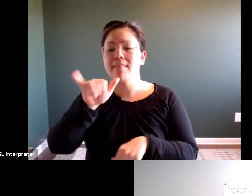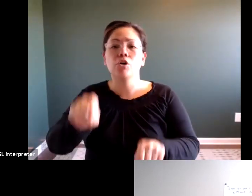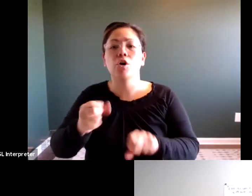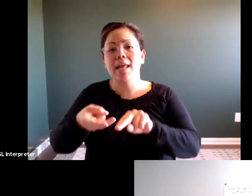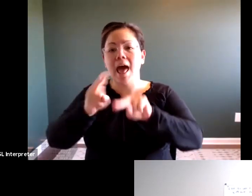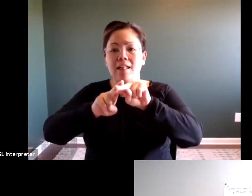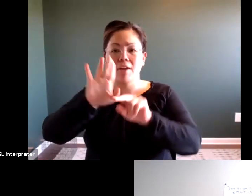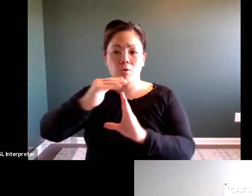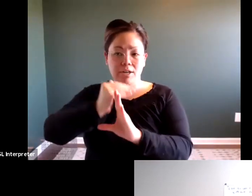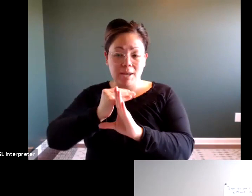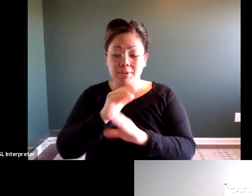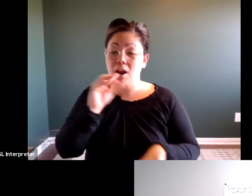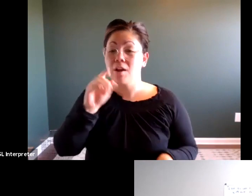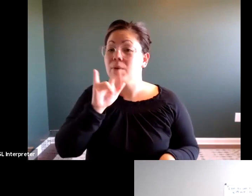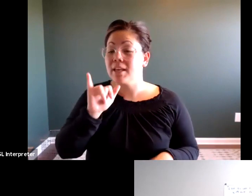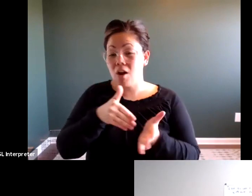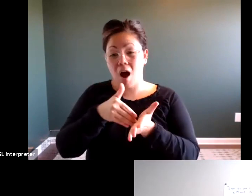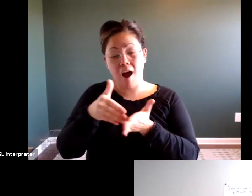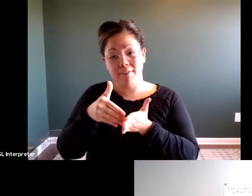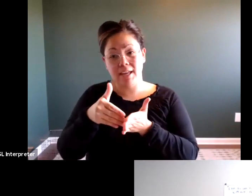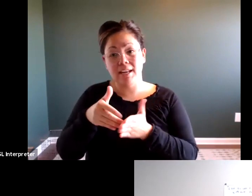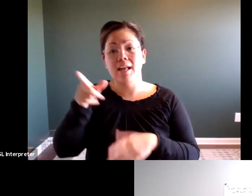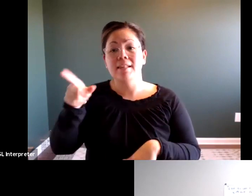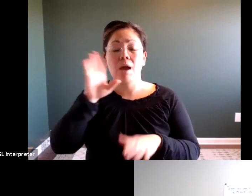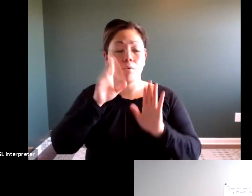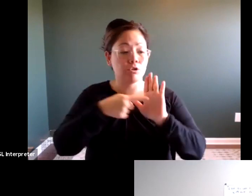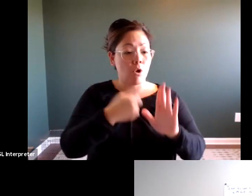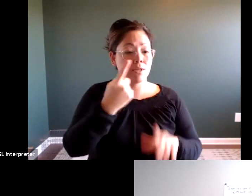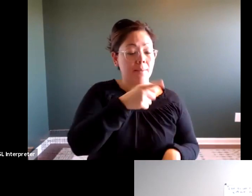And it could also, you know, they will often you know, show someone doesn't have a temperature when they really do.